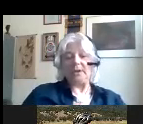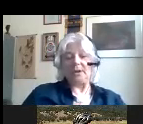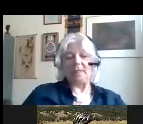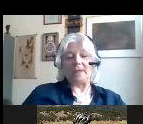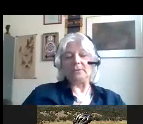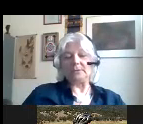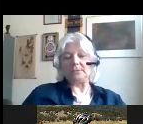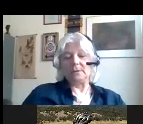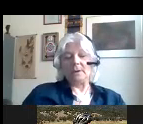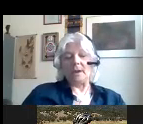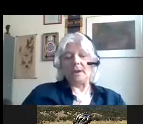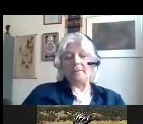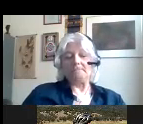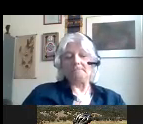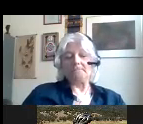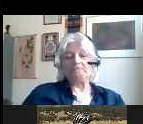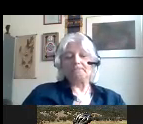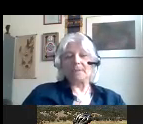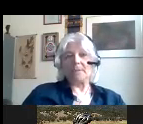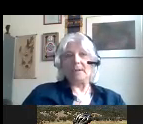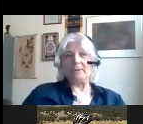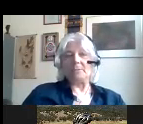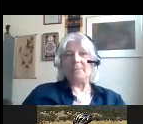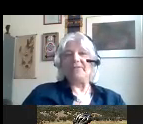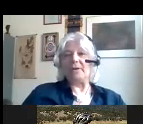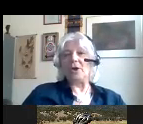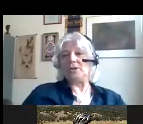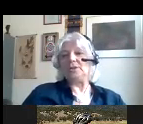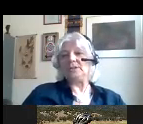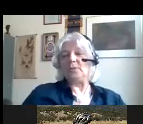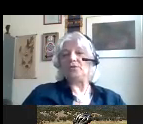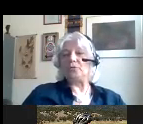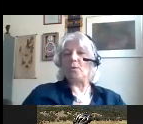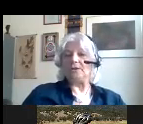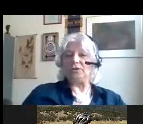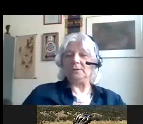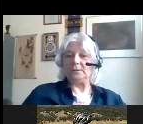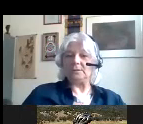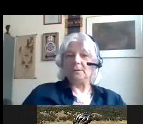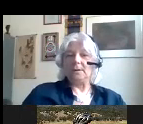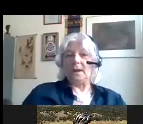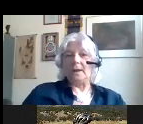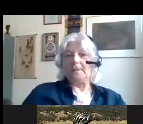those and be very cautious with direct questions.